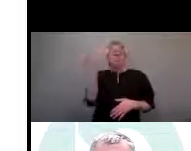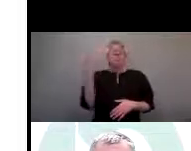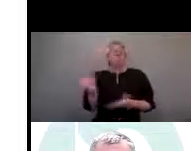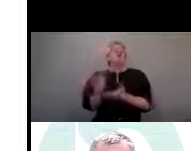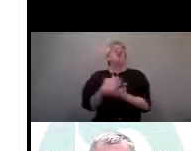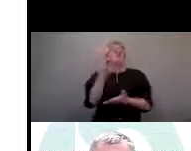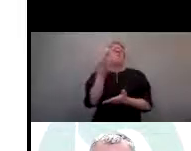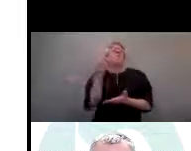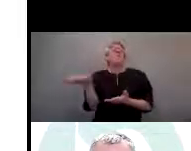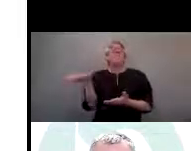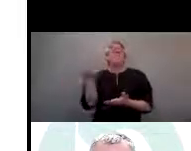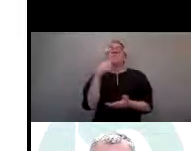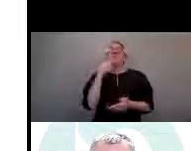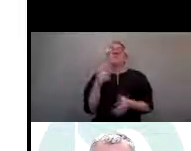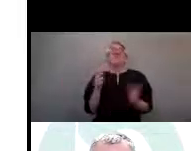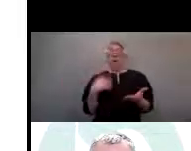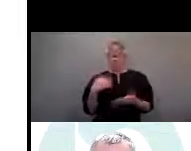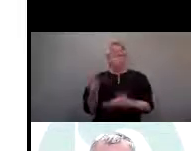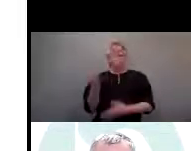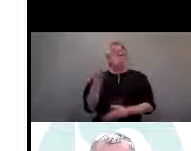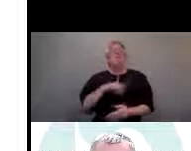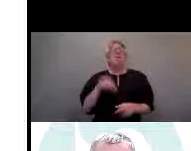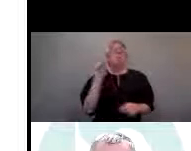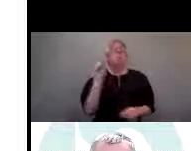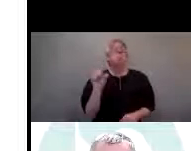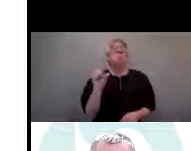of the CI user. There are some other